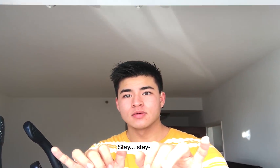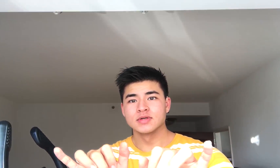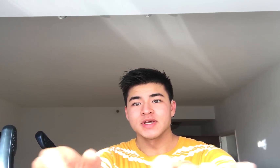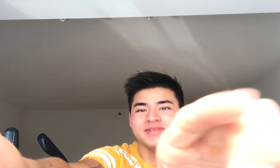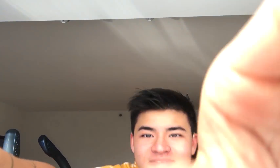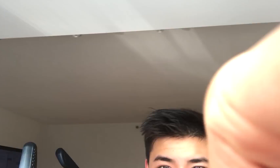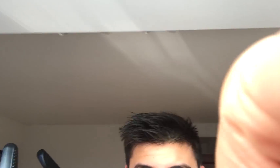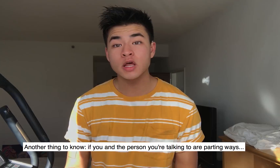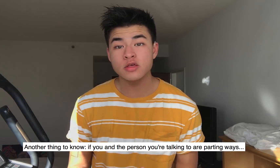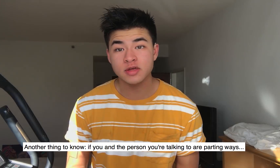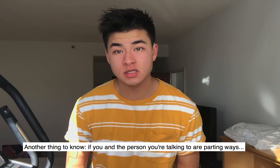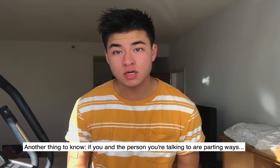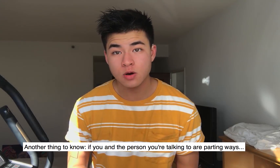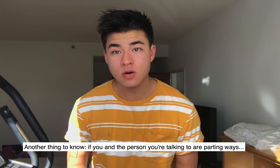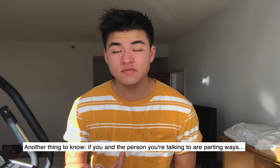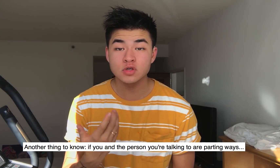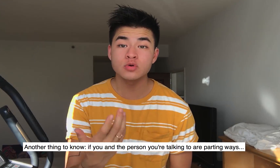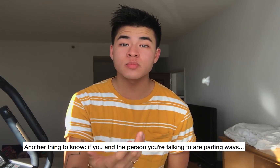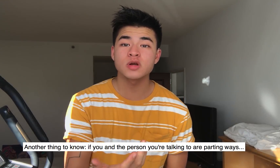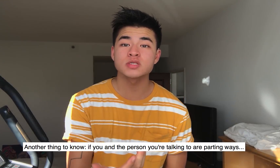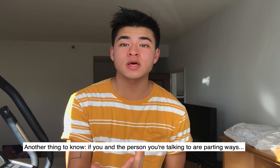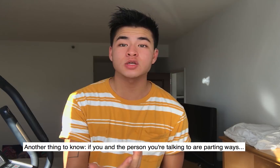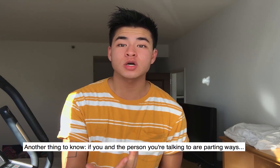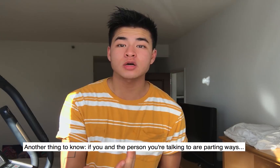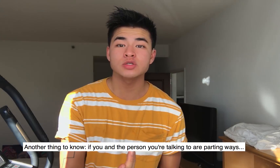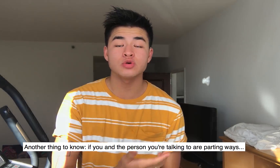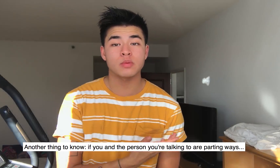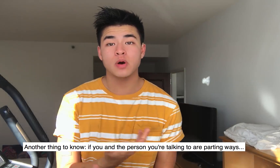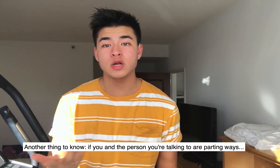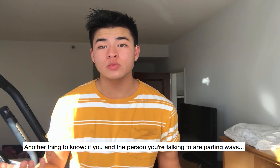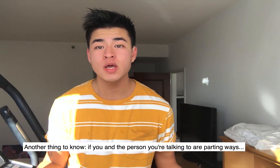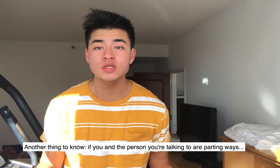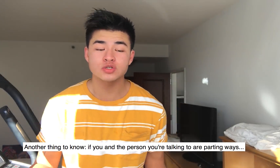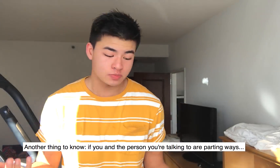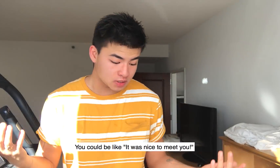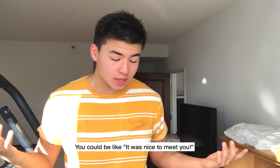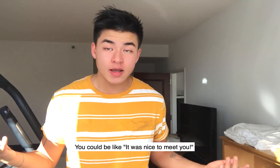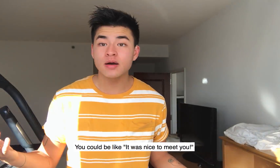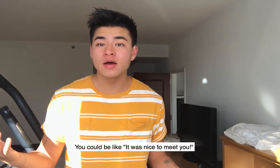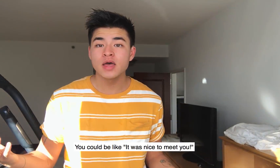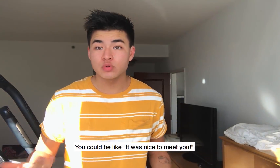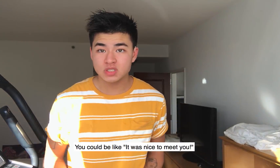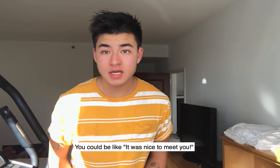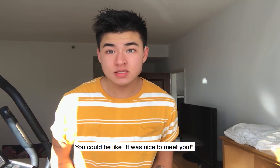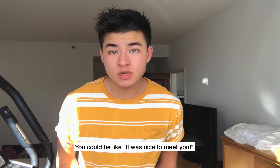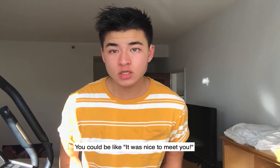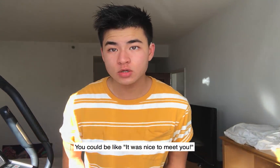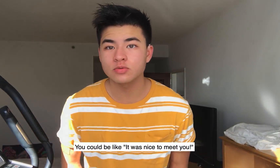Stay another thing to know if you and the person that you're talking to our parting ways You could be like it was nice to meet you